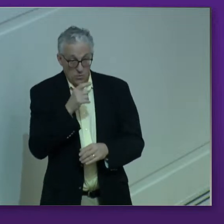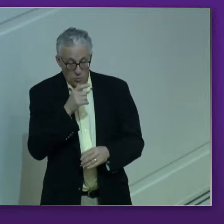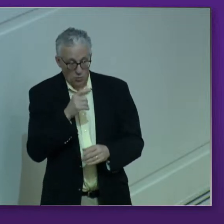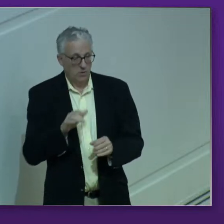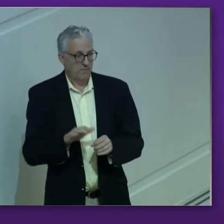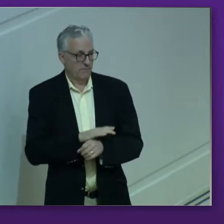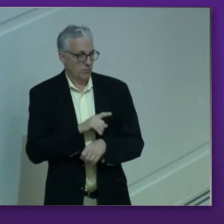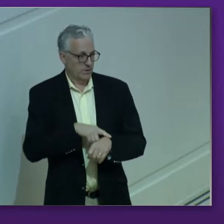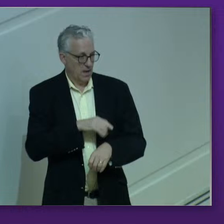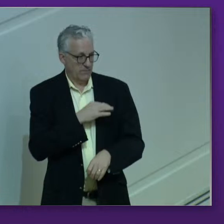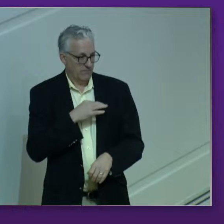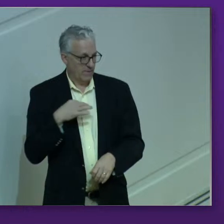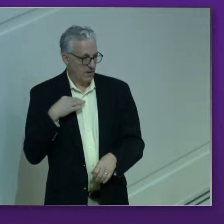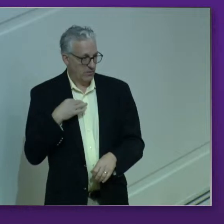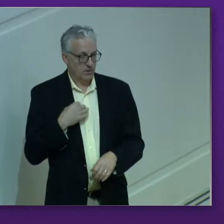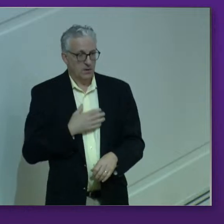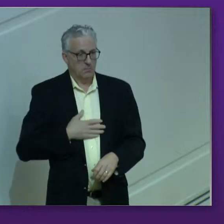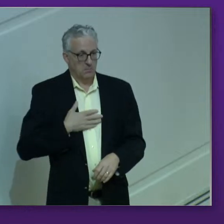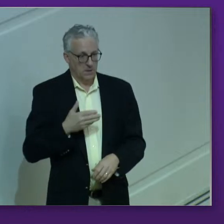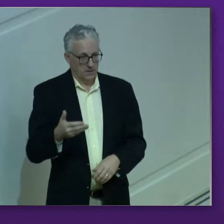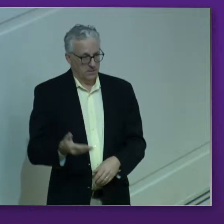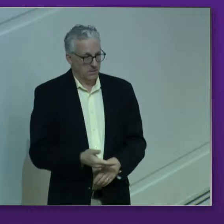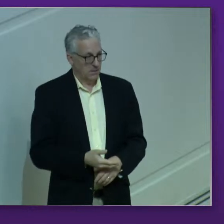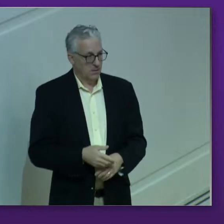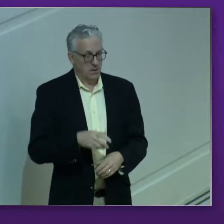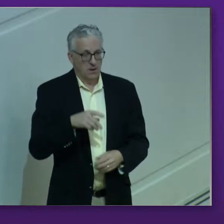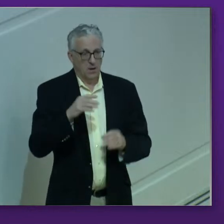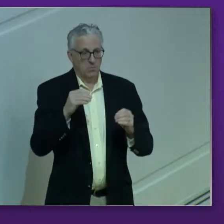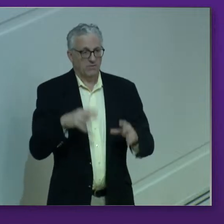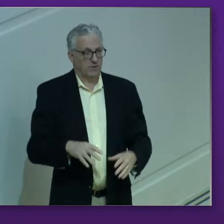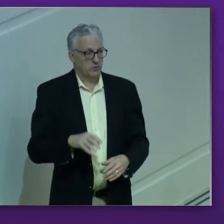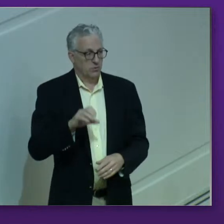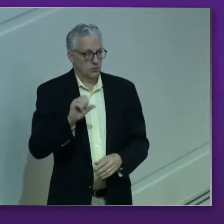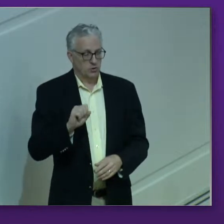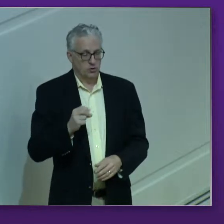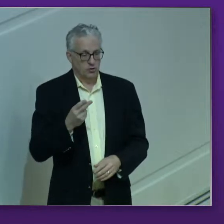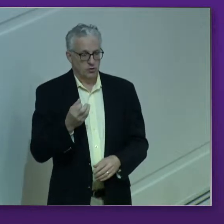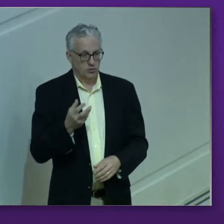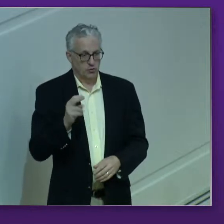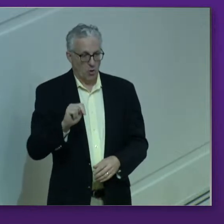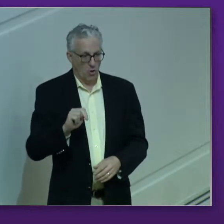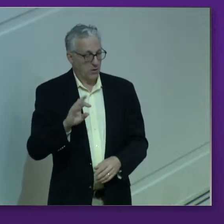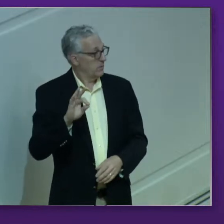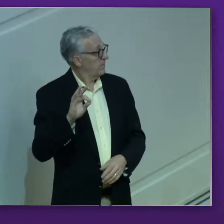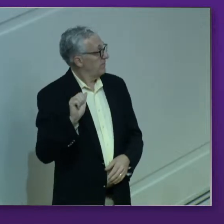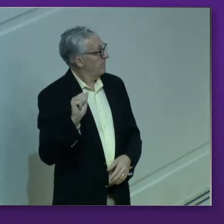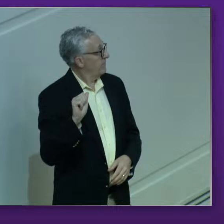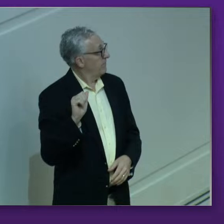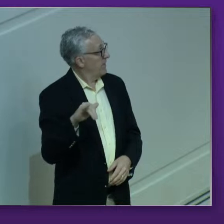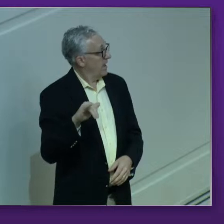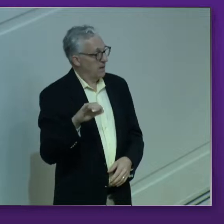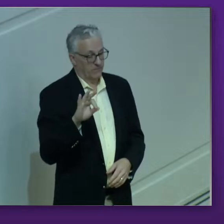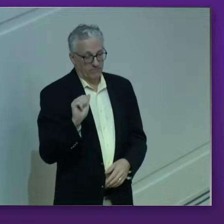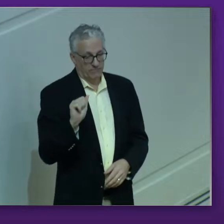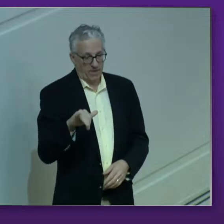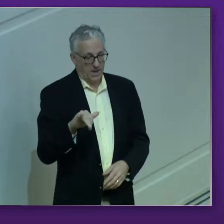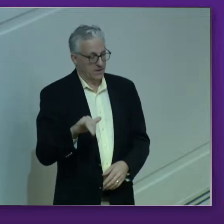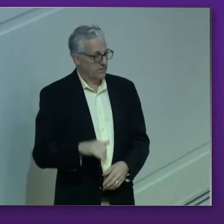ADVISING FOR FULL-TIME FACULTY. PLEASE WELCOME PROF.